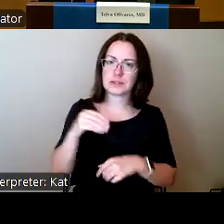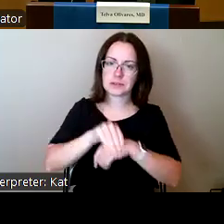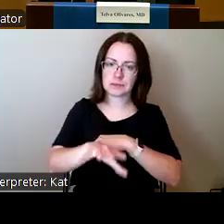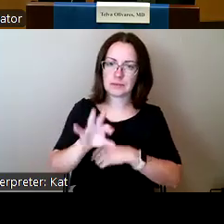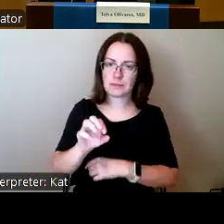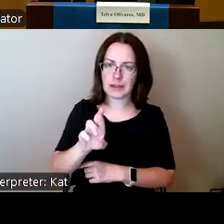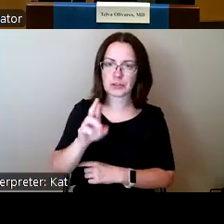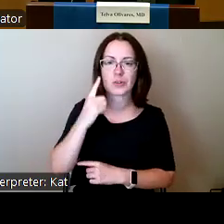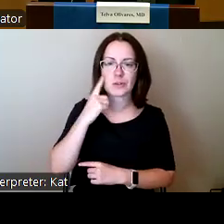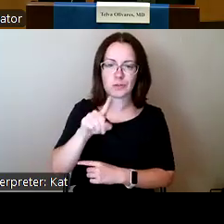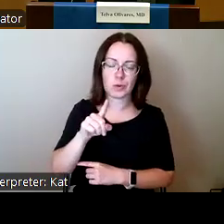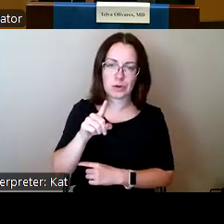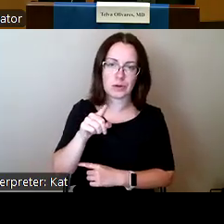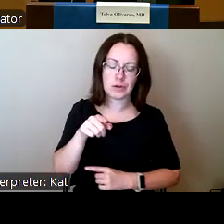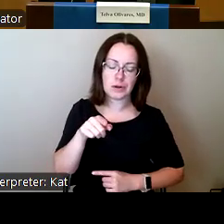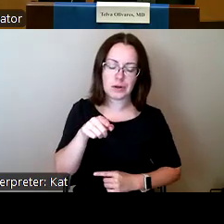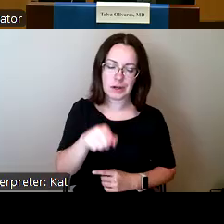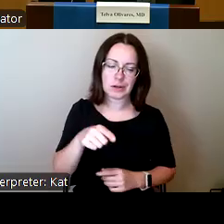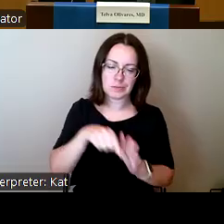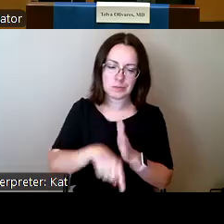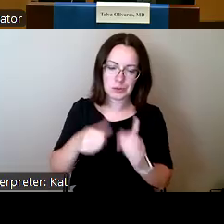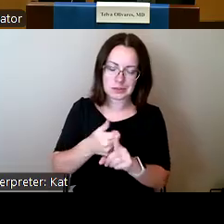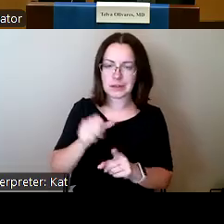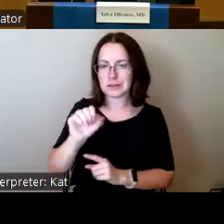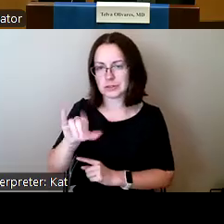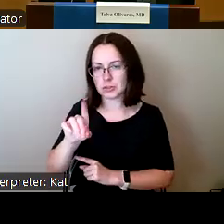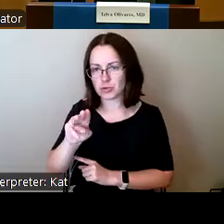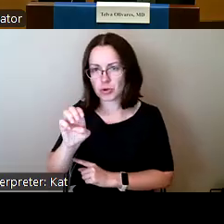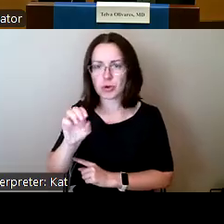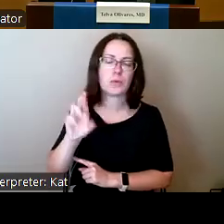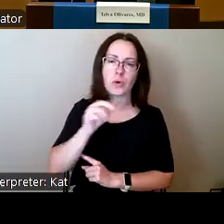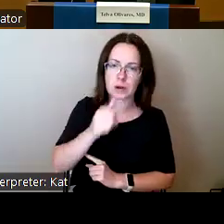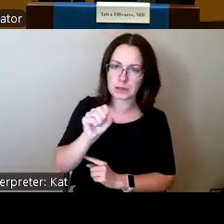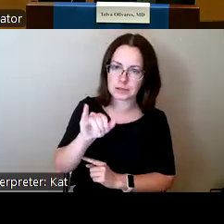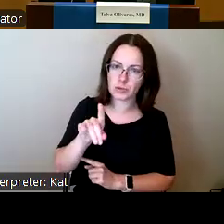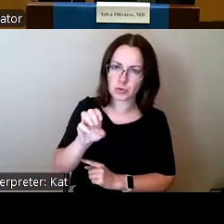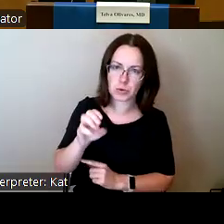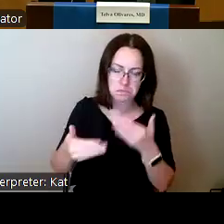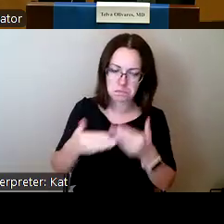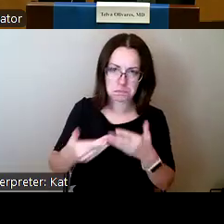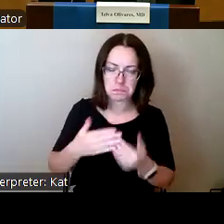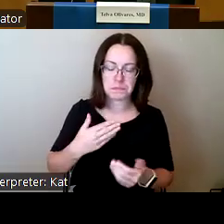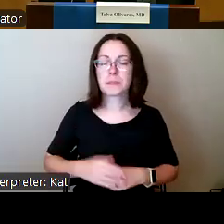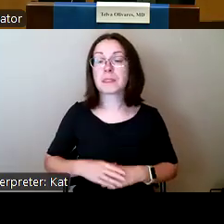syndromeal or subs syndromeal. Uh and of course depression is very common in people with medical